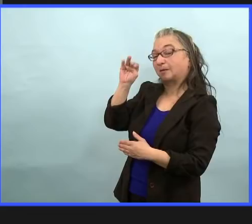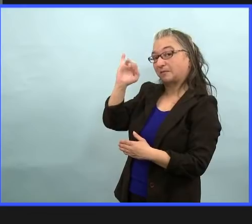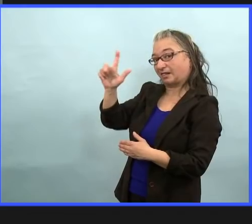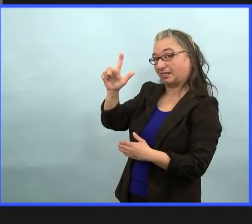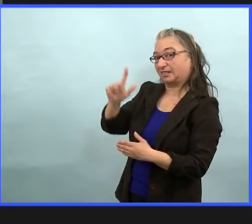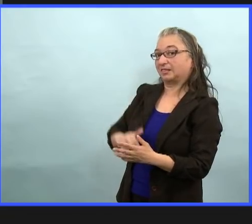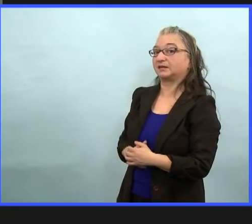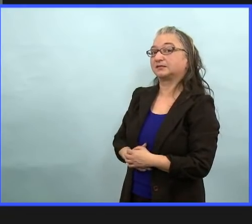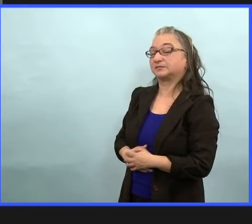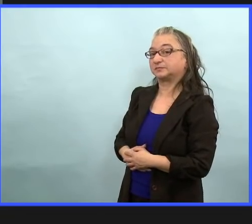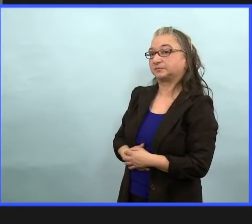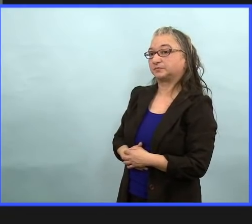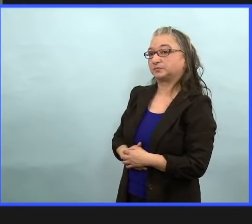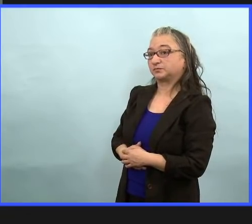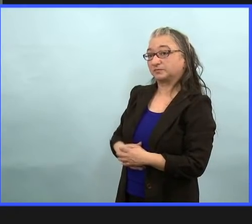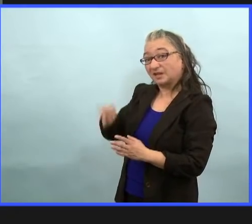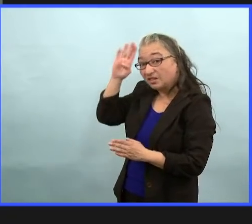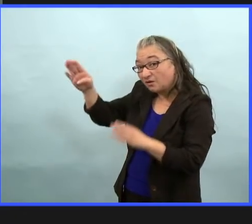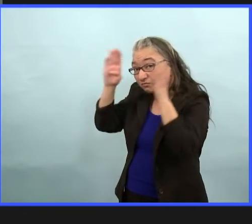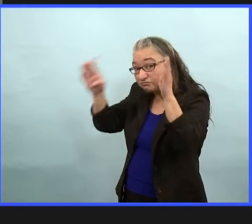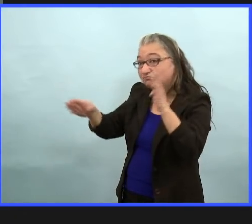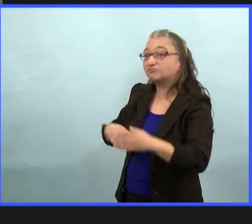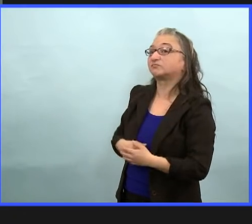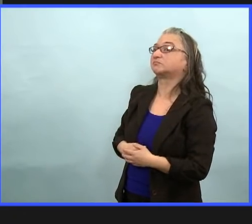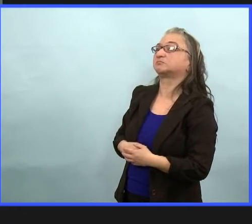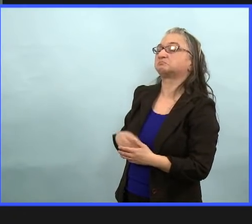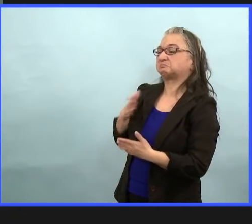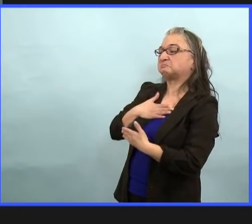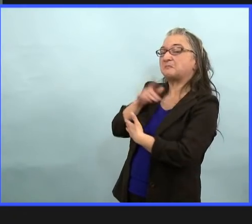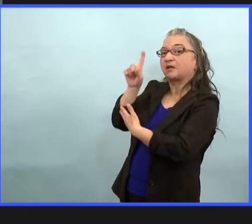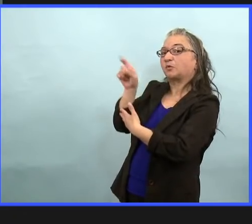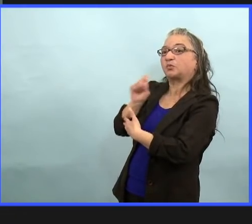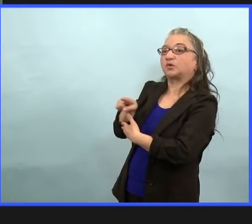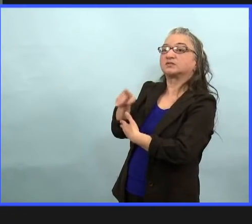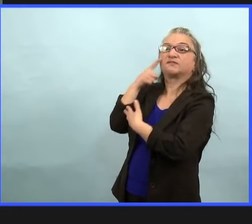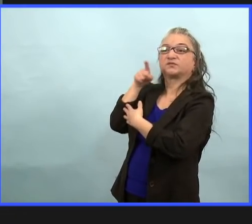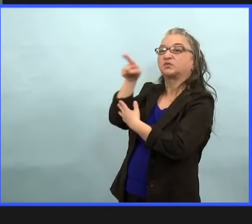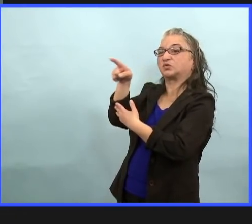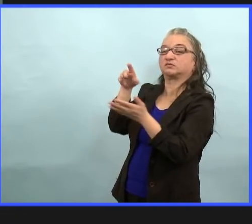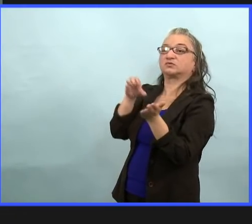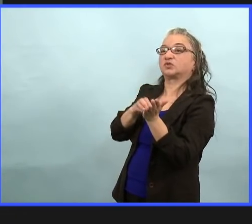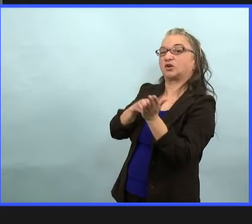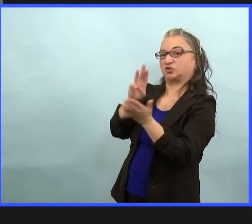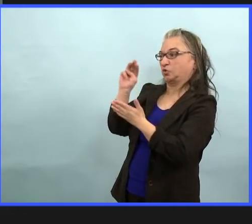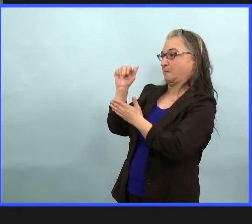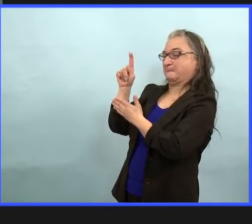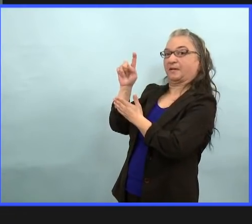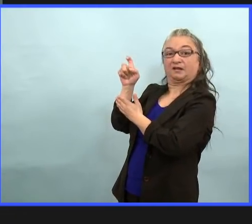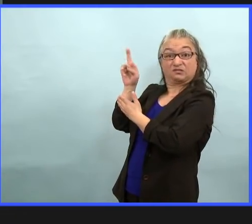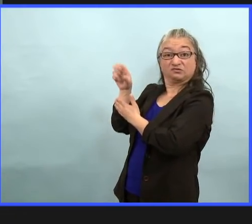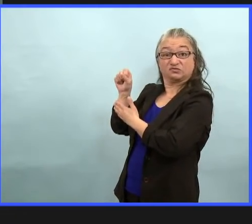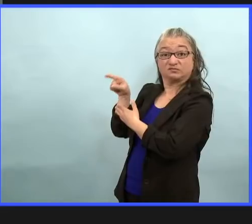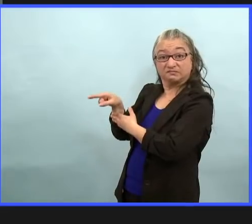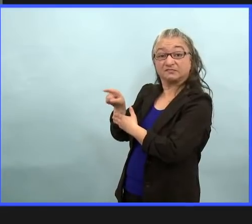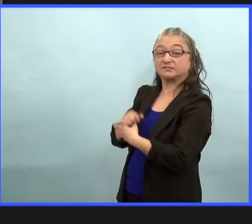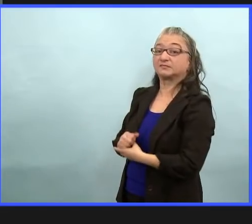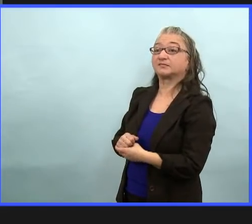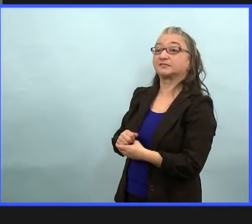hi there i guess my question would be for dr matteir as the number of hospitalizations seems to